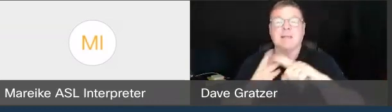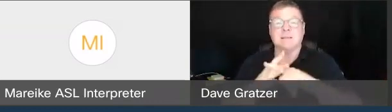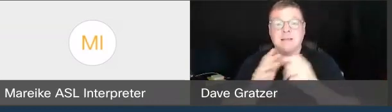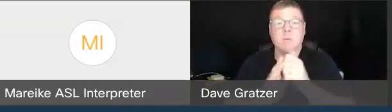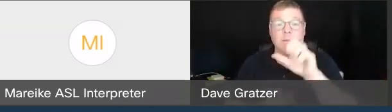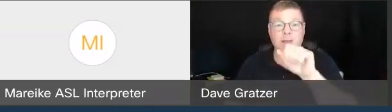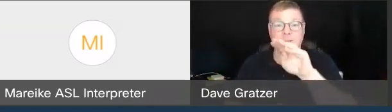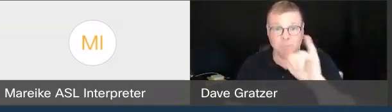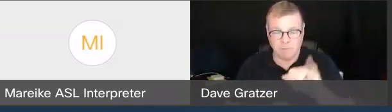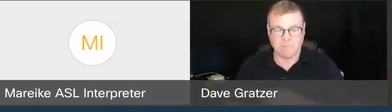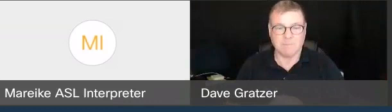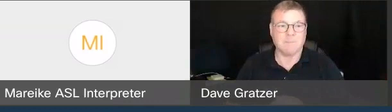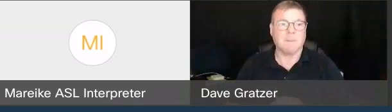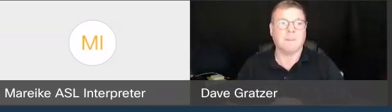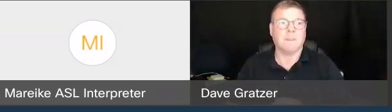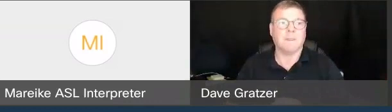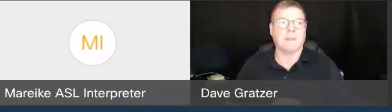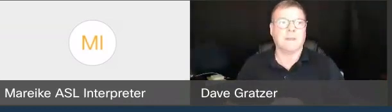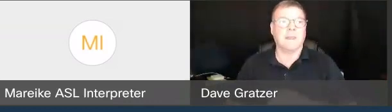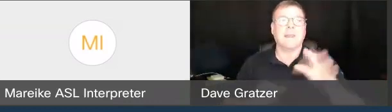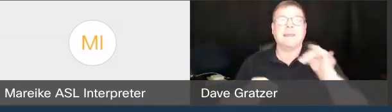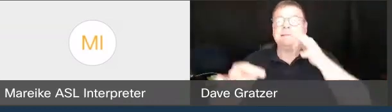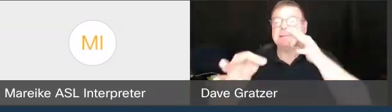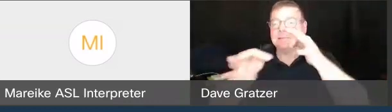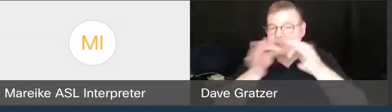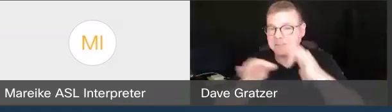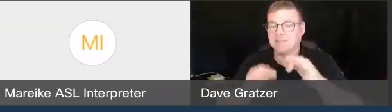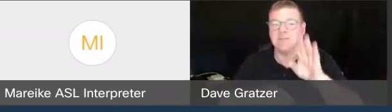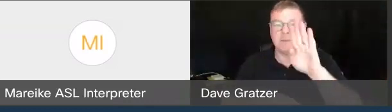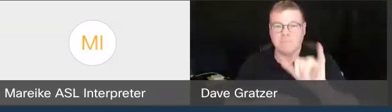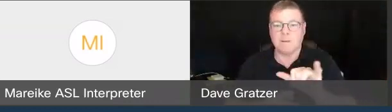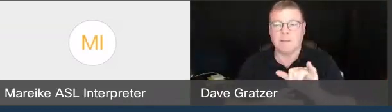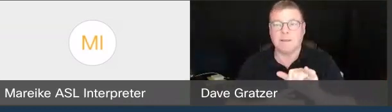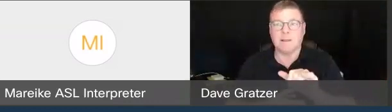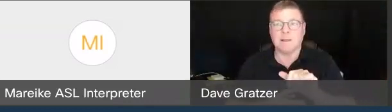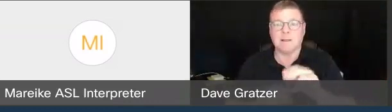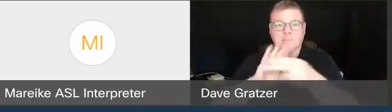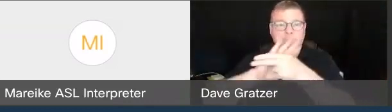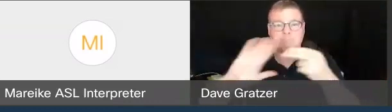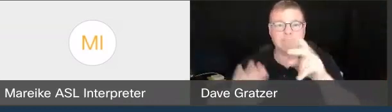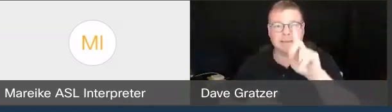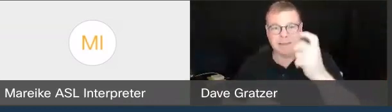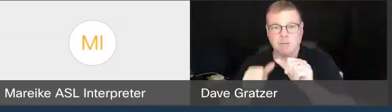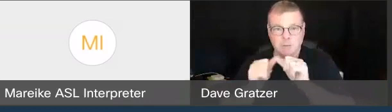Severe and Persistent Mental Illness typically defined by diagnosis duration and disability.